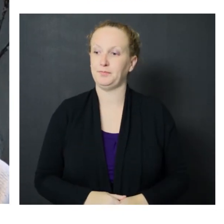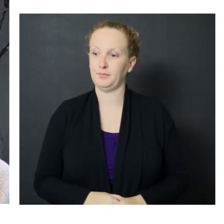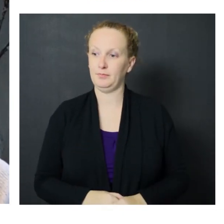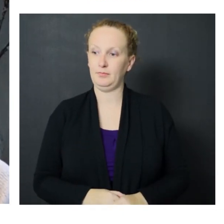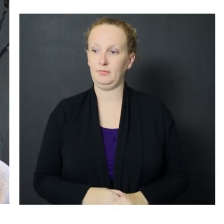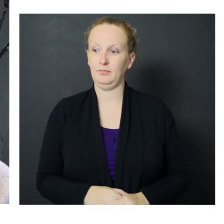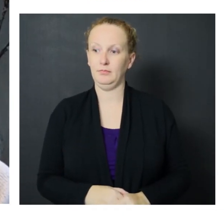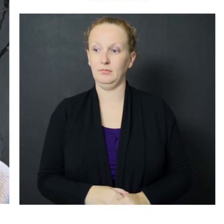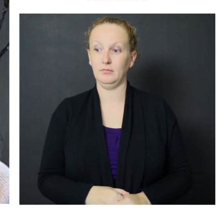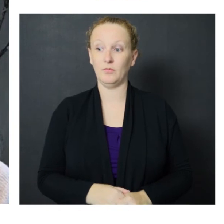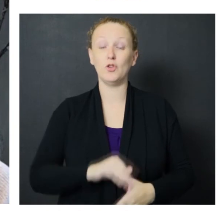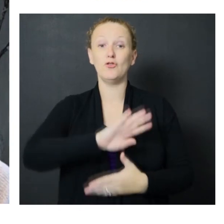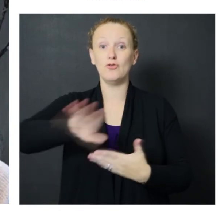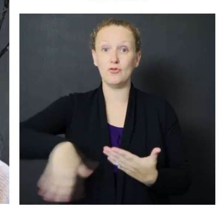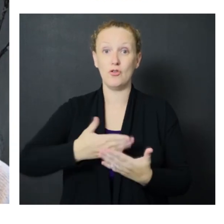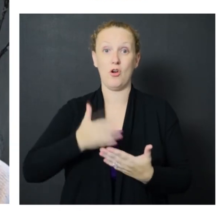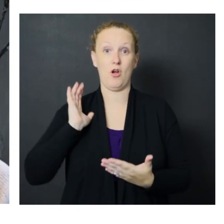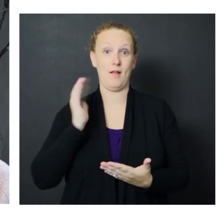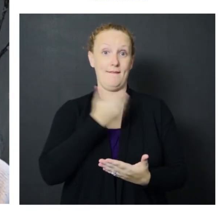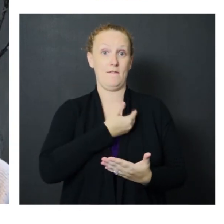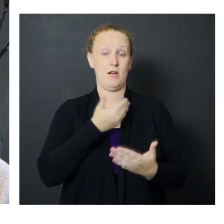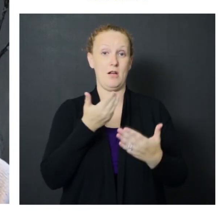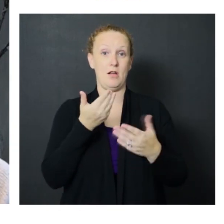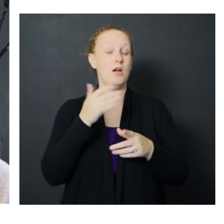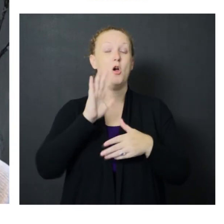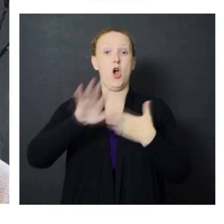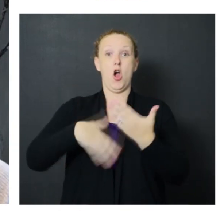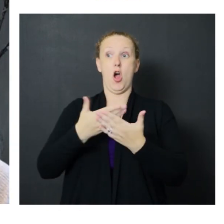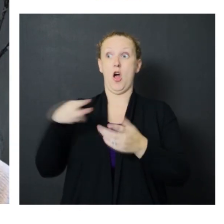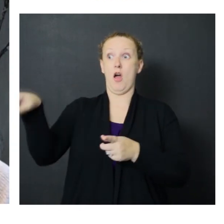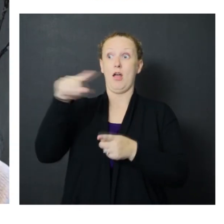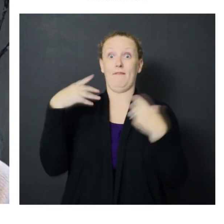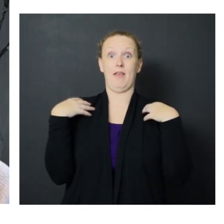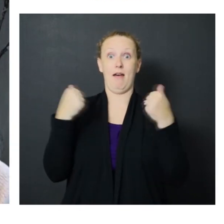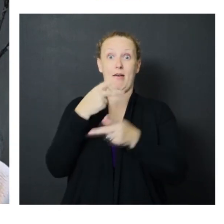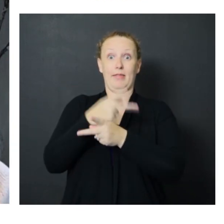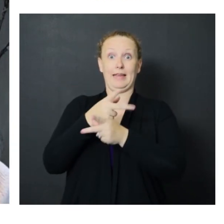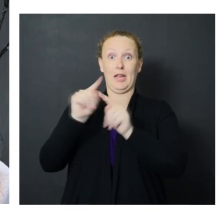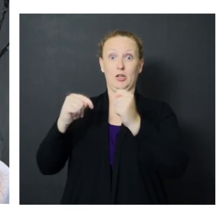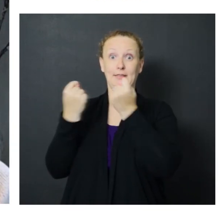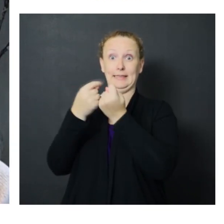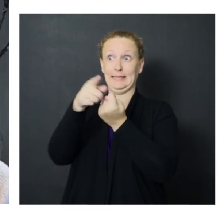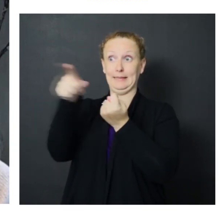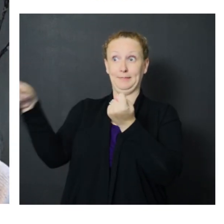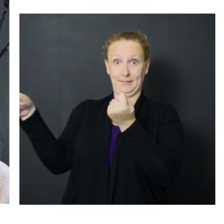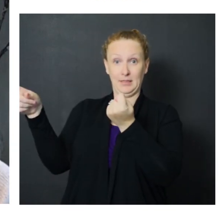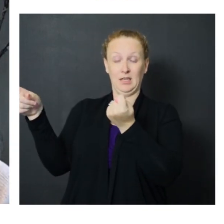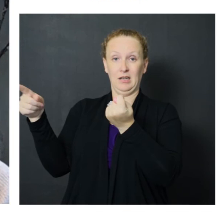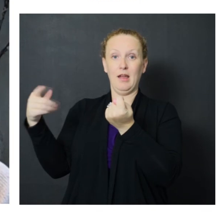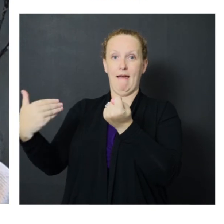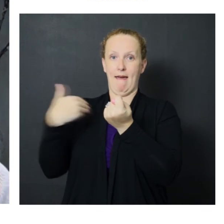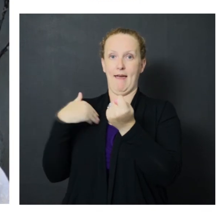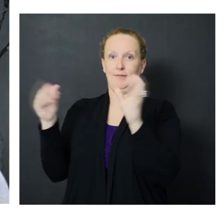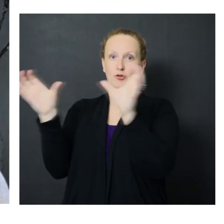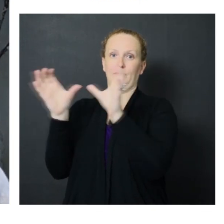care team members have certifications and we cannot be behind them. You know, if we no one, nobody